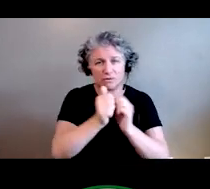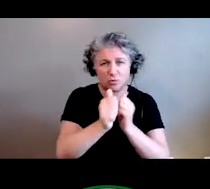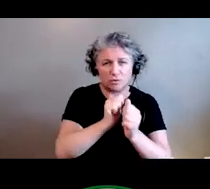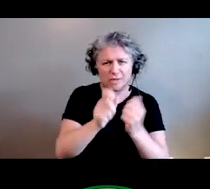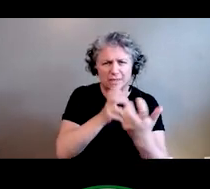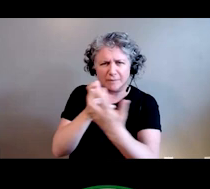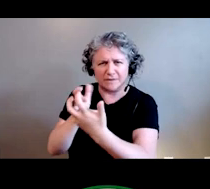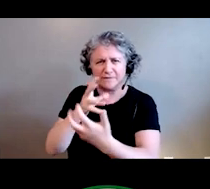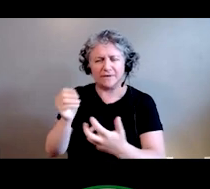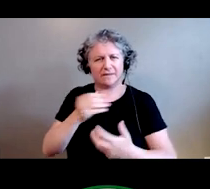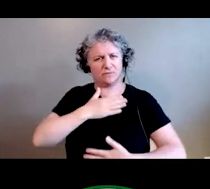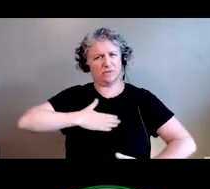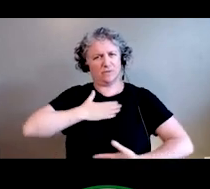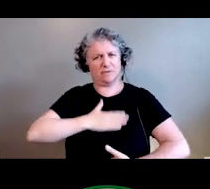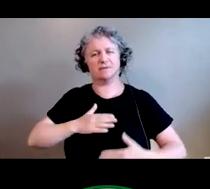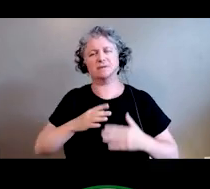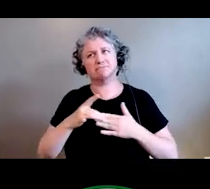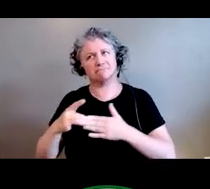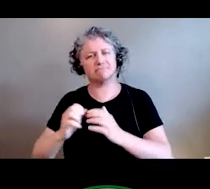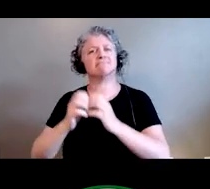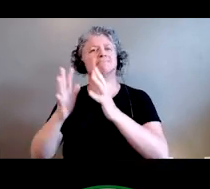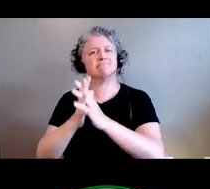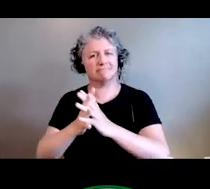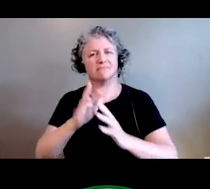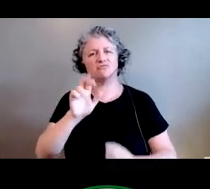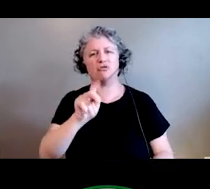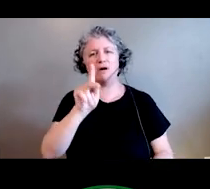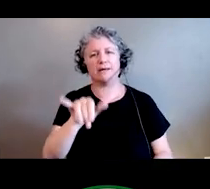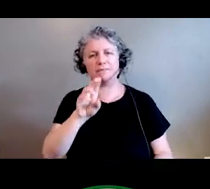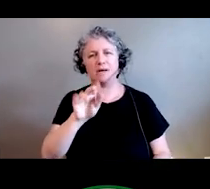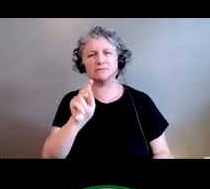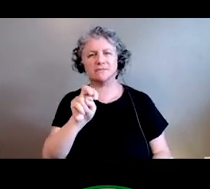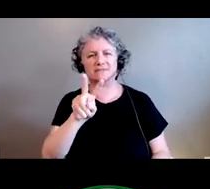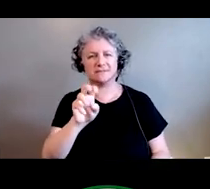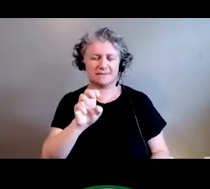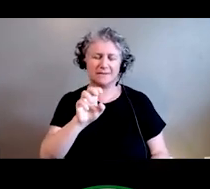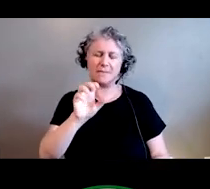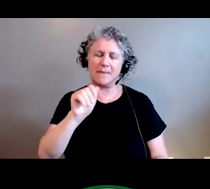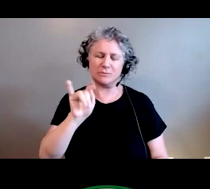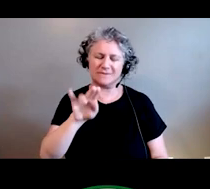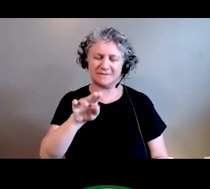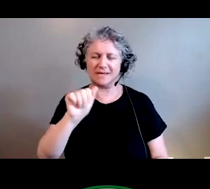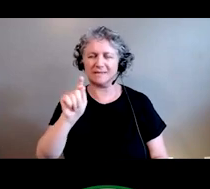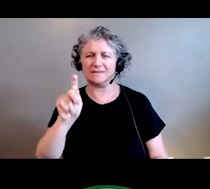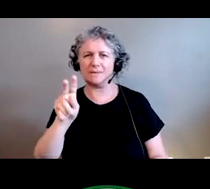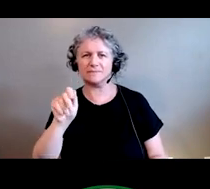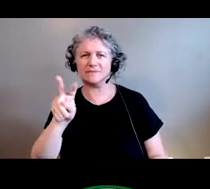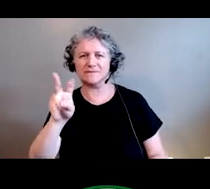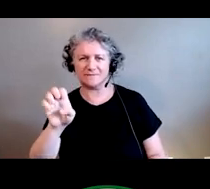co-found Rocky Mountain Adaptive. Where he continues to advocate for adaptive sport and recreation. While still making time